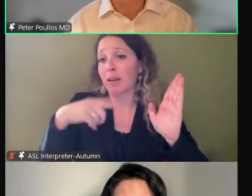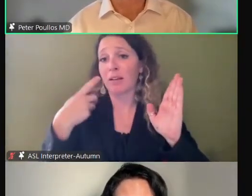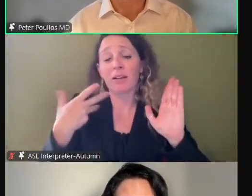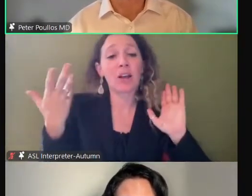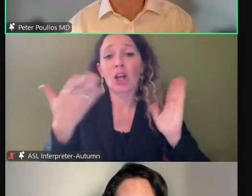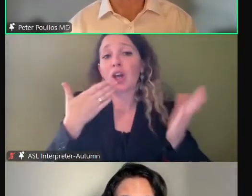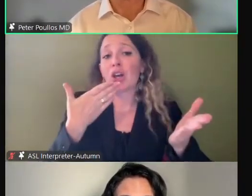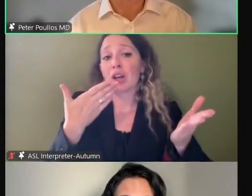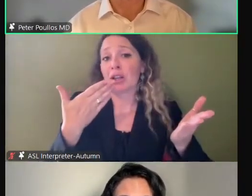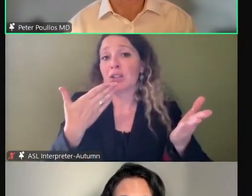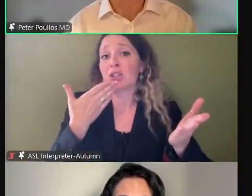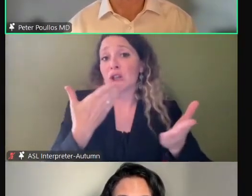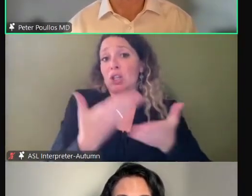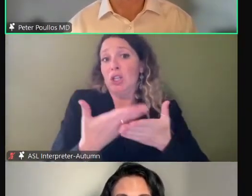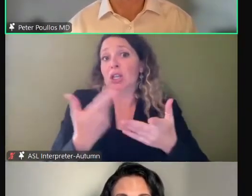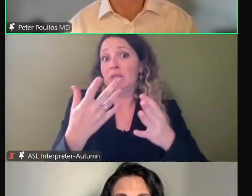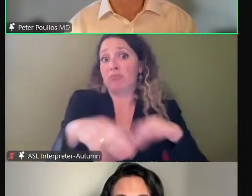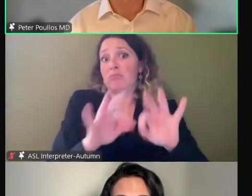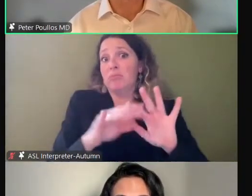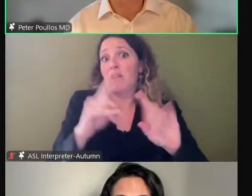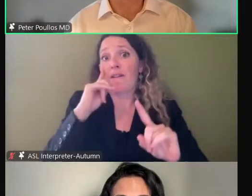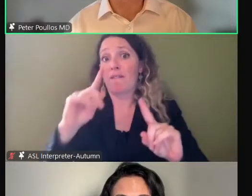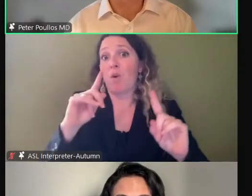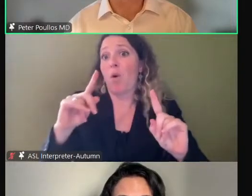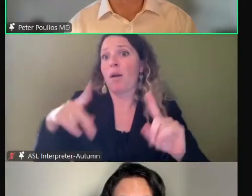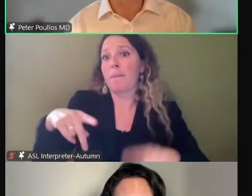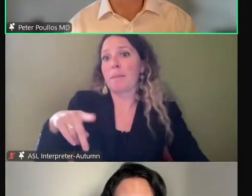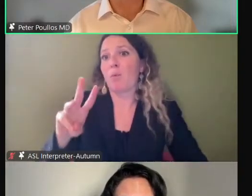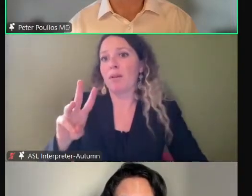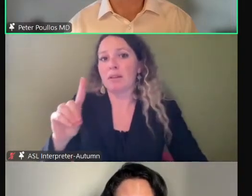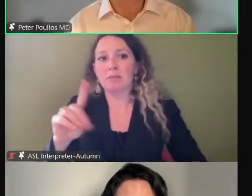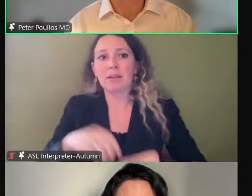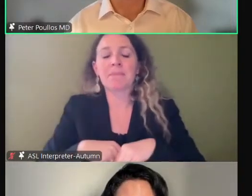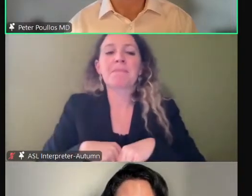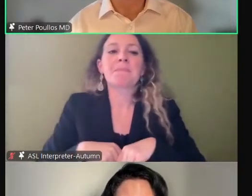but we needed higher quality care. We need improvements to infrastructure,